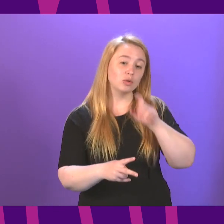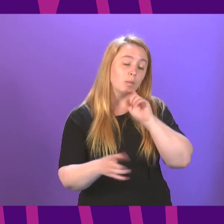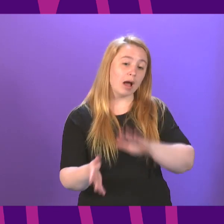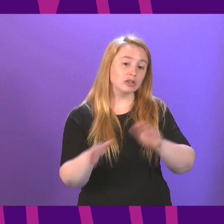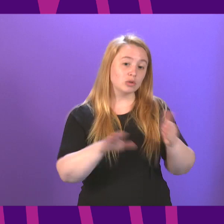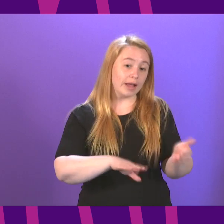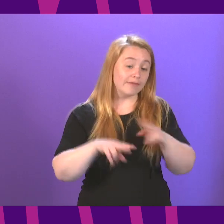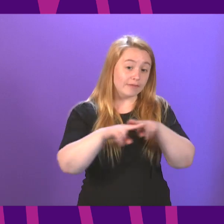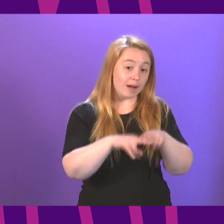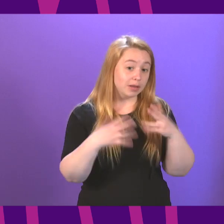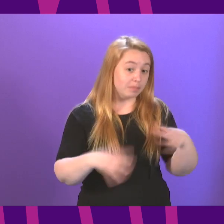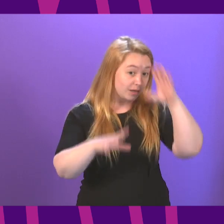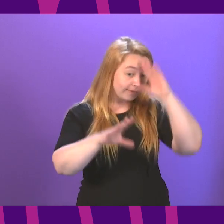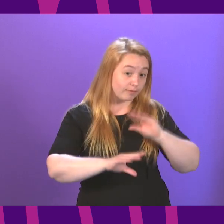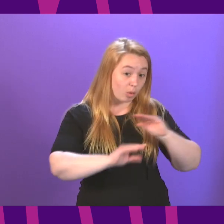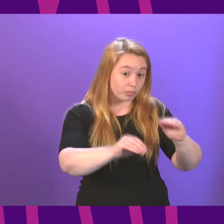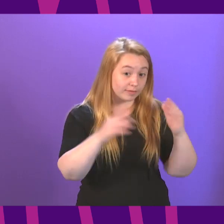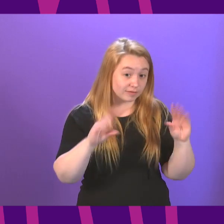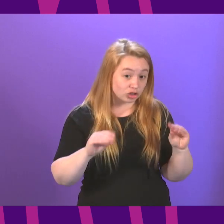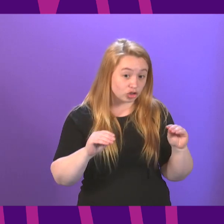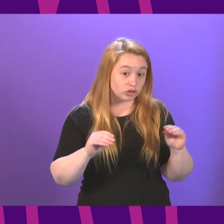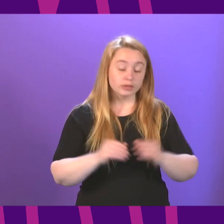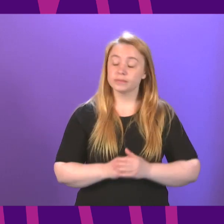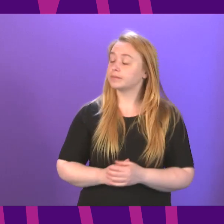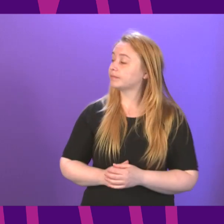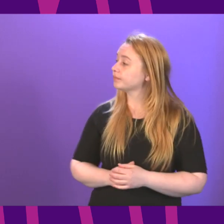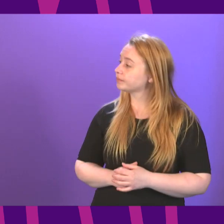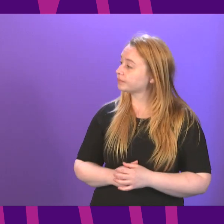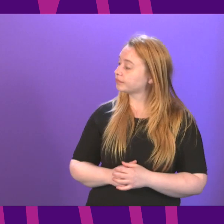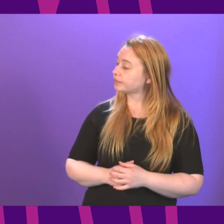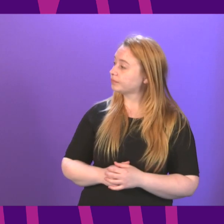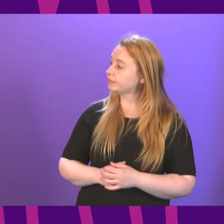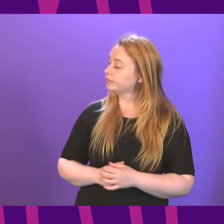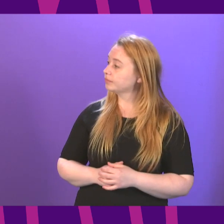The First Minister (Nicola Sturgeon): First, I agree with the member’s characterisation